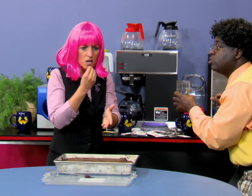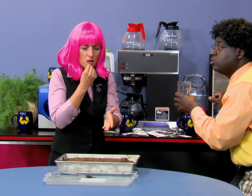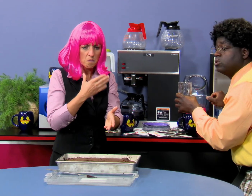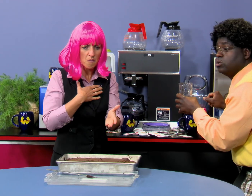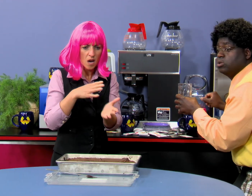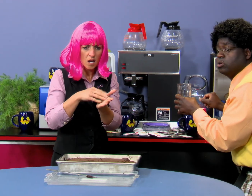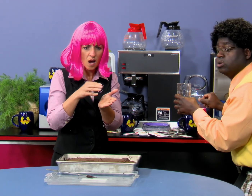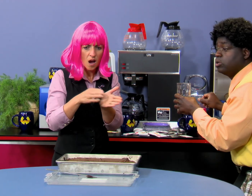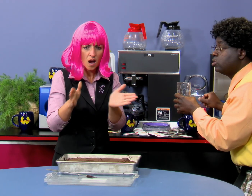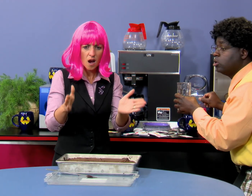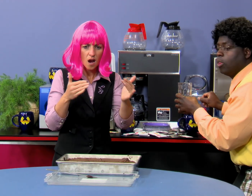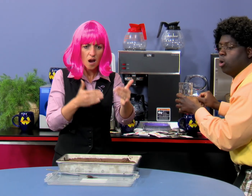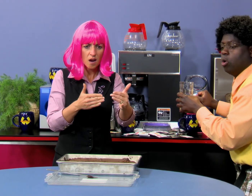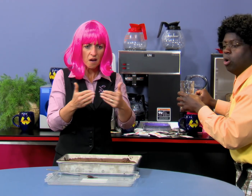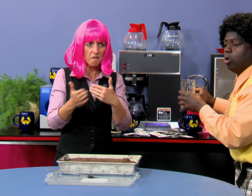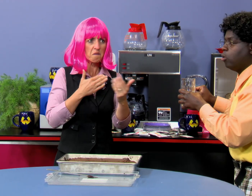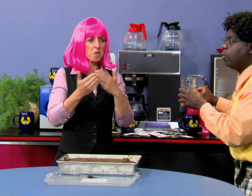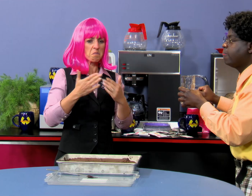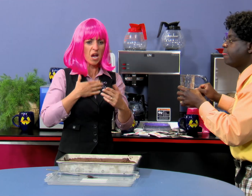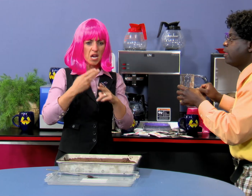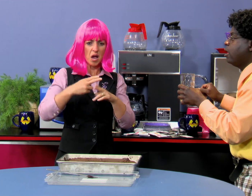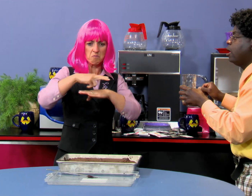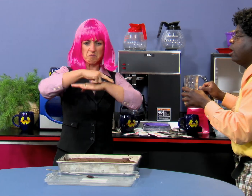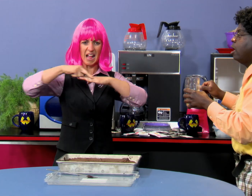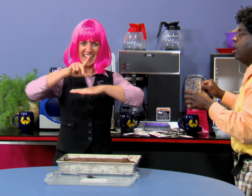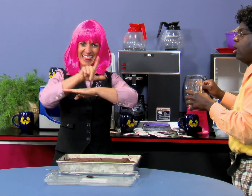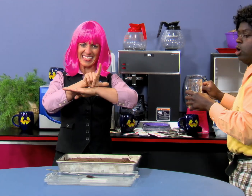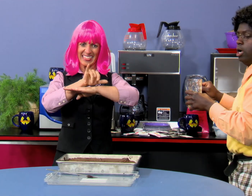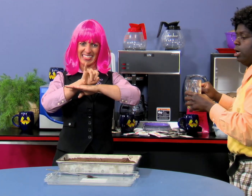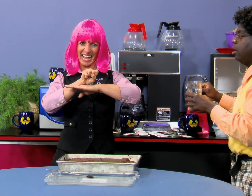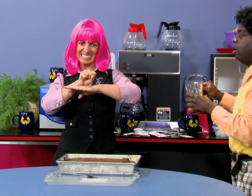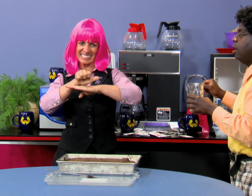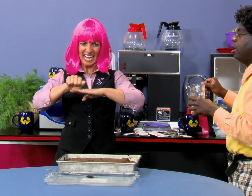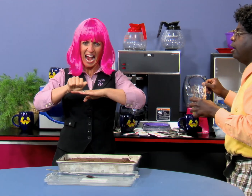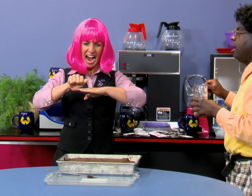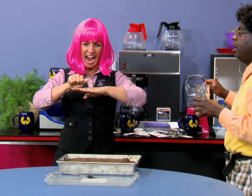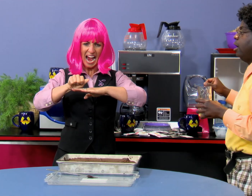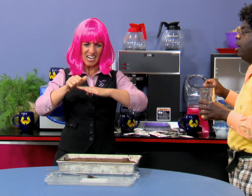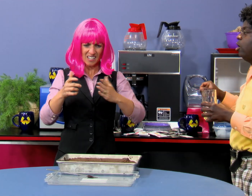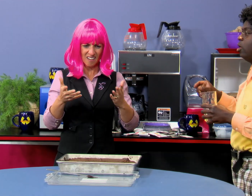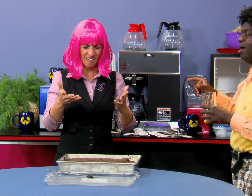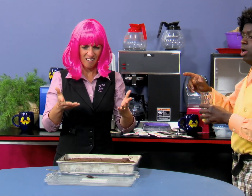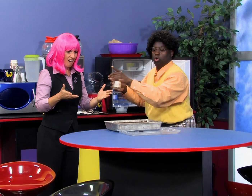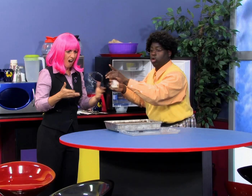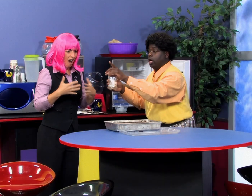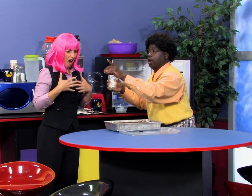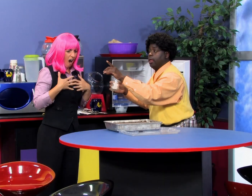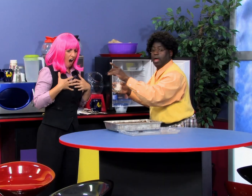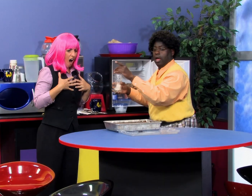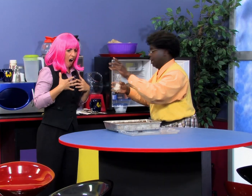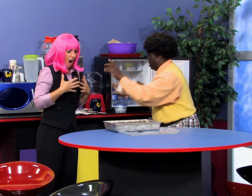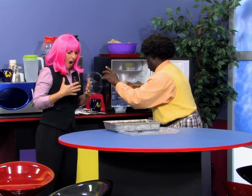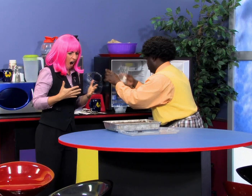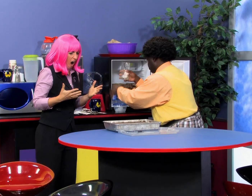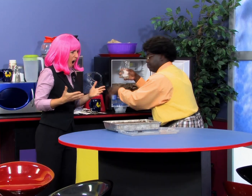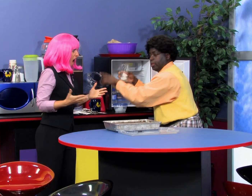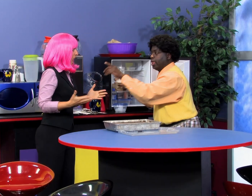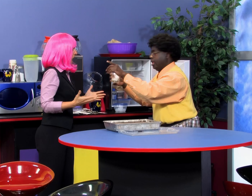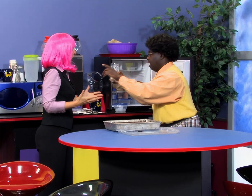WHO ATE MY CAKE? OH OH! UM. I HAD MY NAME ON IT. UH!